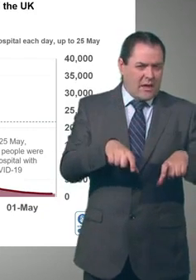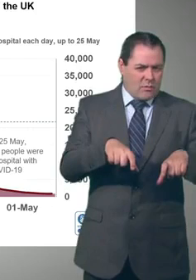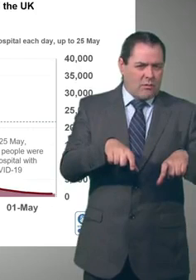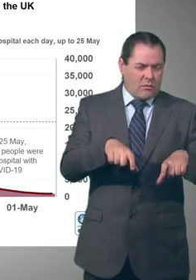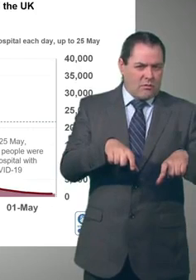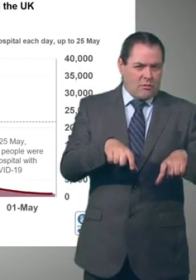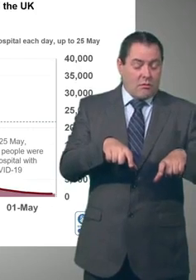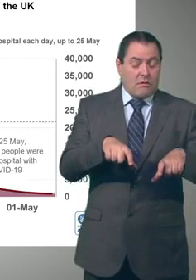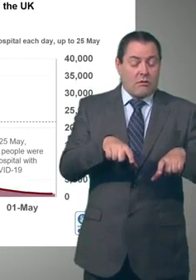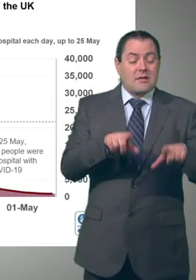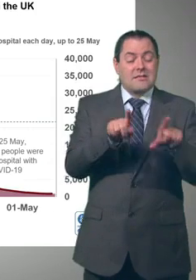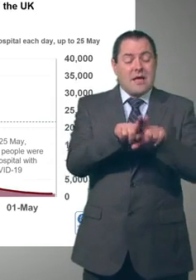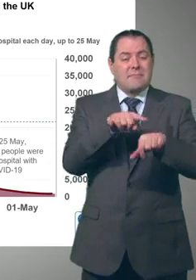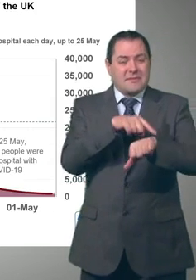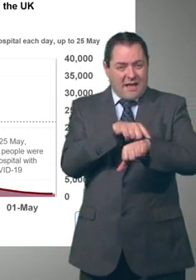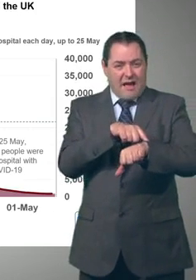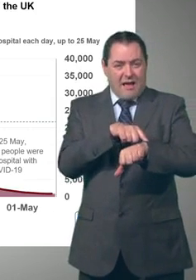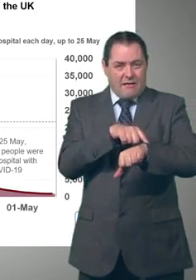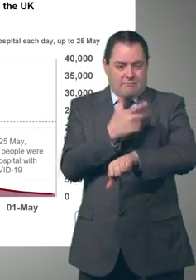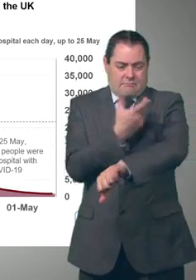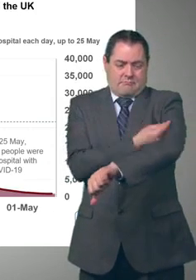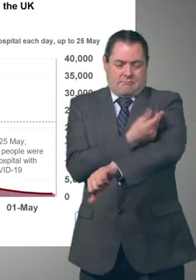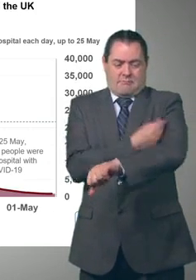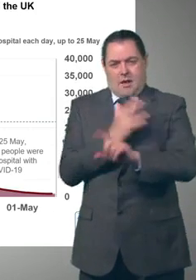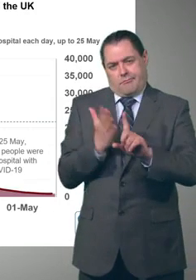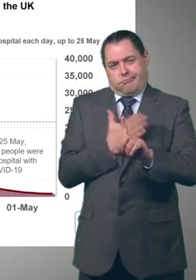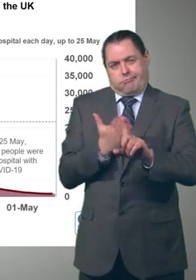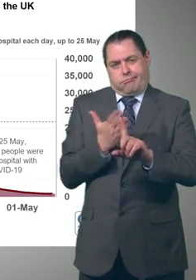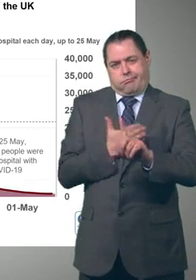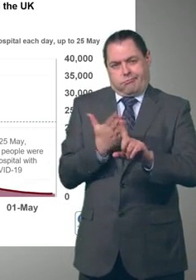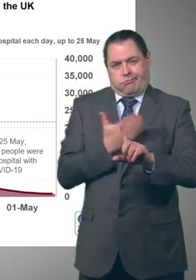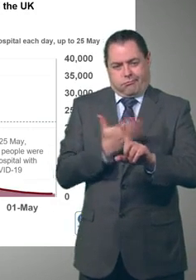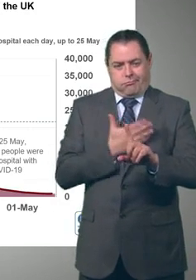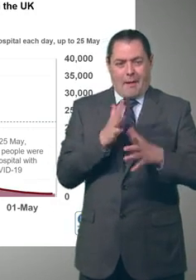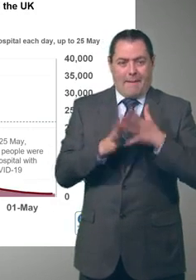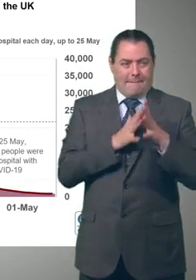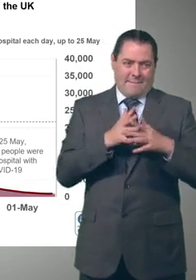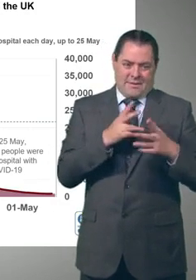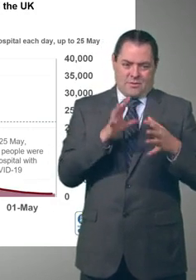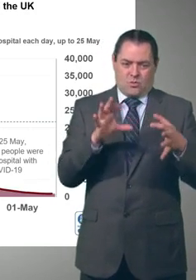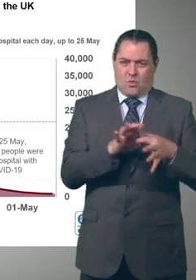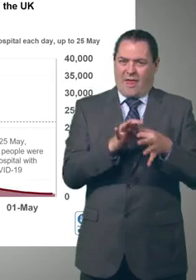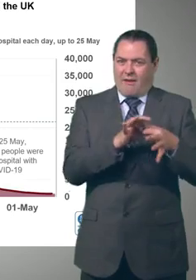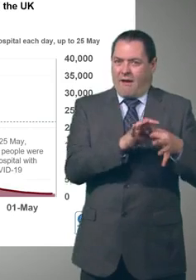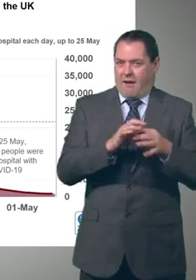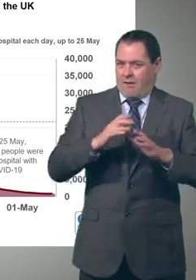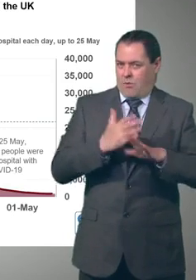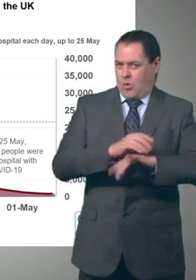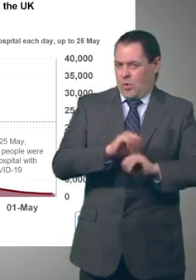time that the vaccination program has really been pushed out strongly so on the